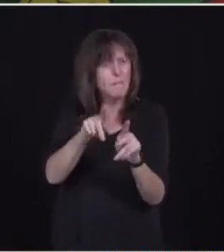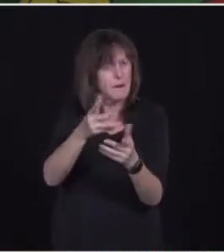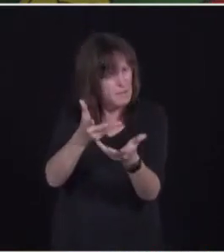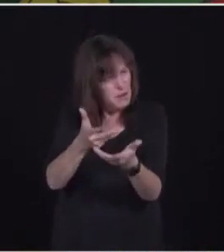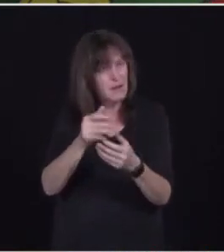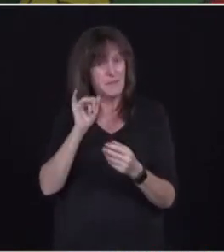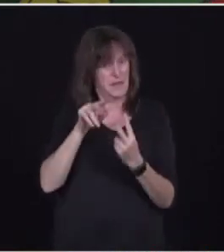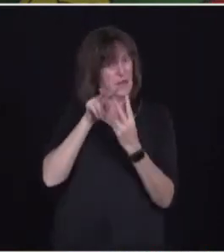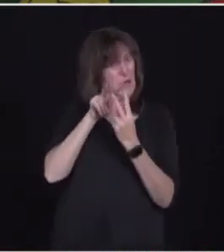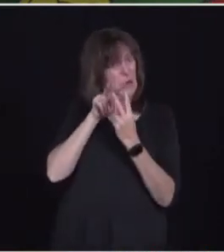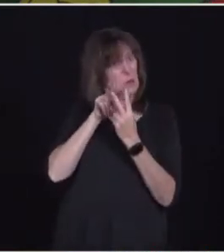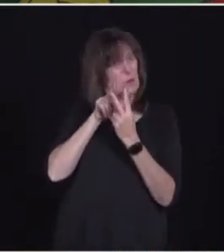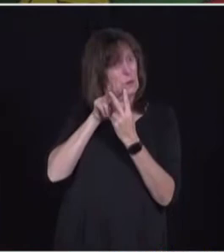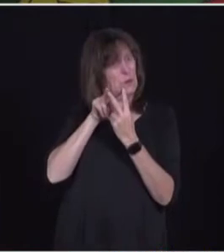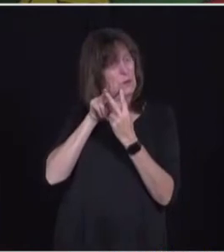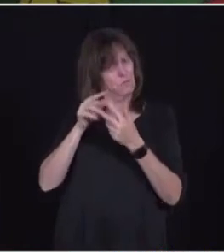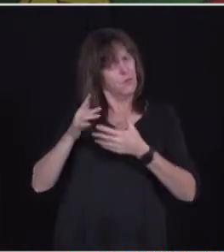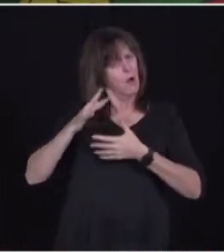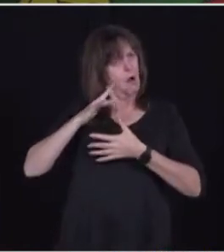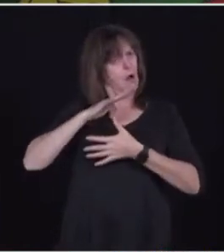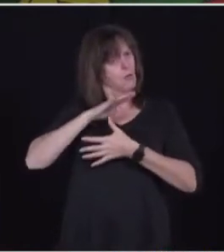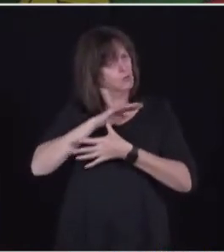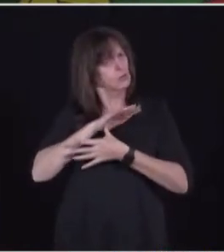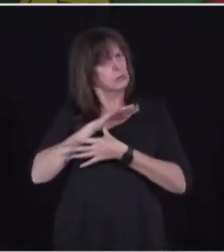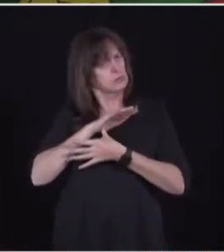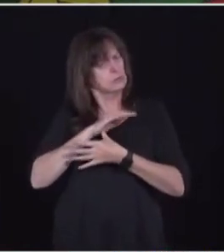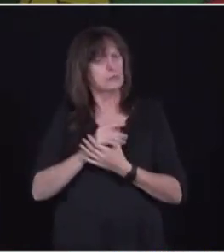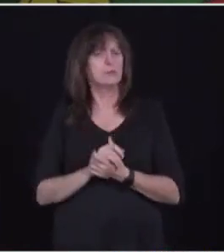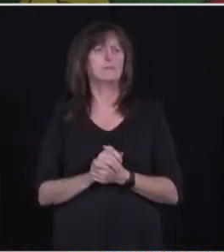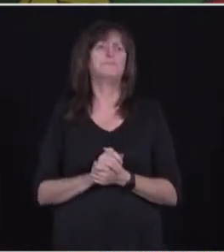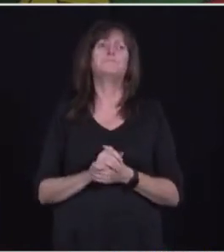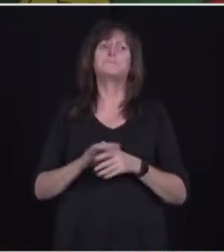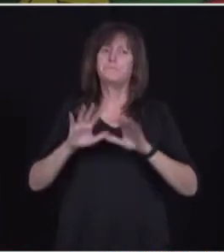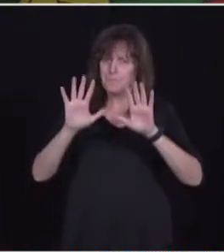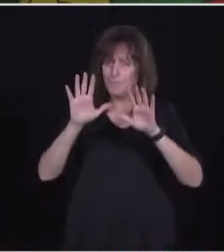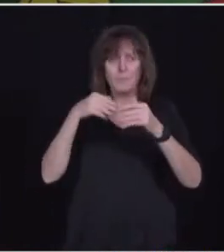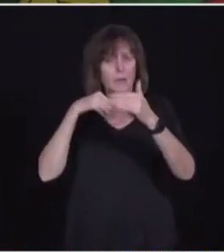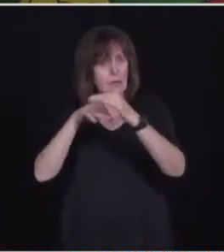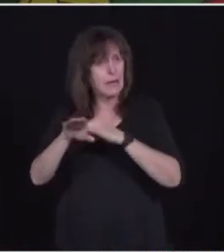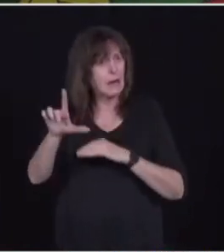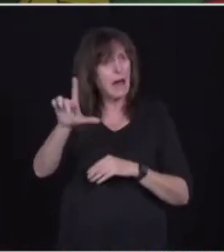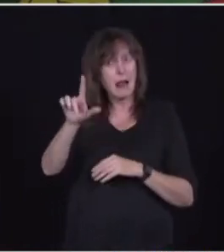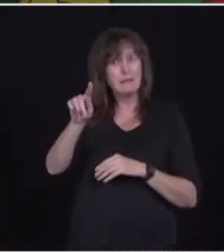Cabinet, we want to get at the most vulnerable population and then get at the health workers across Ontario who really are vulnerable